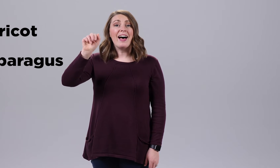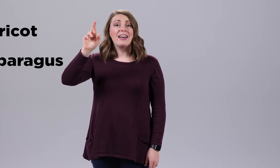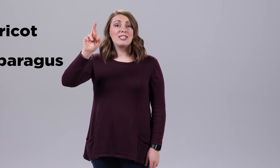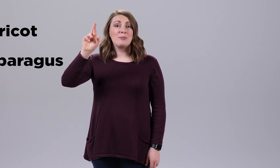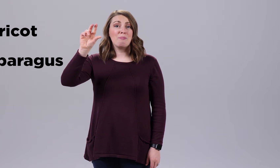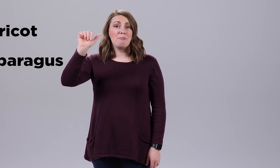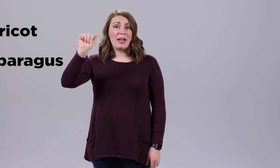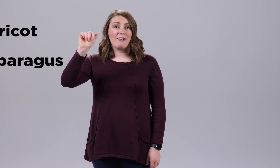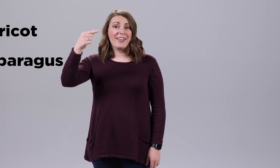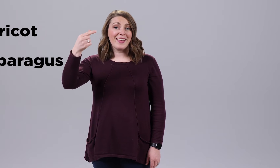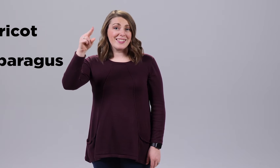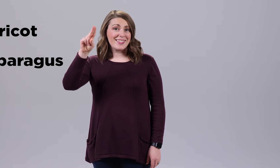ASPARAGUS